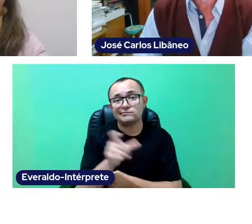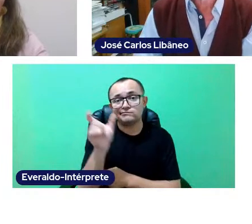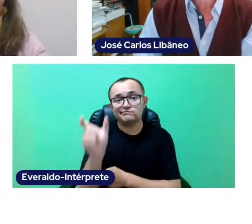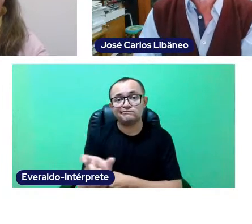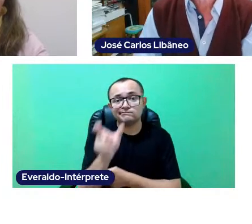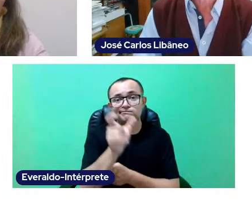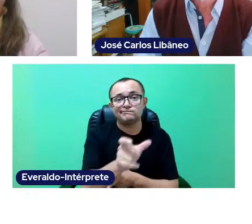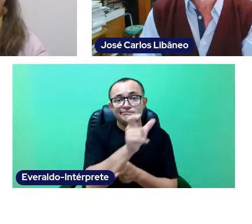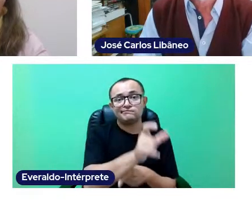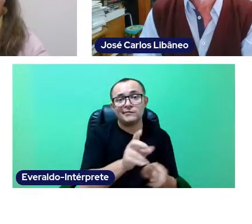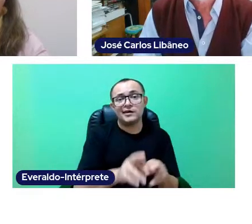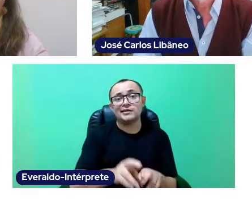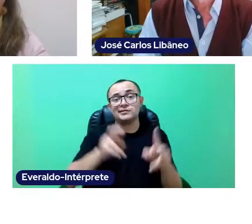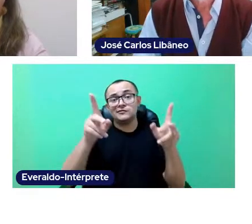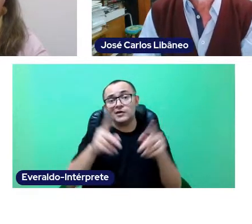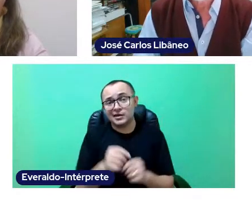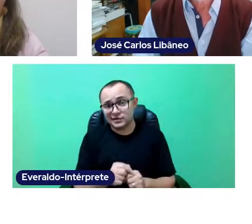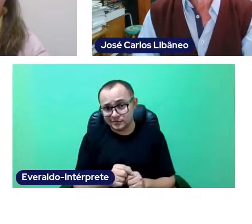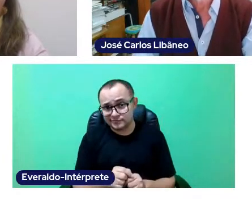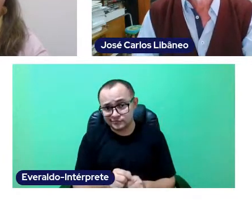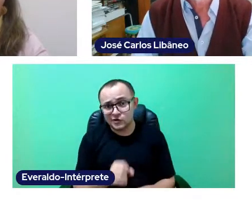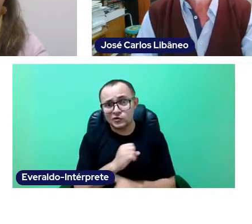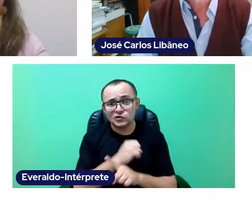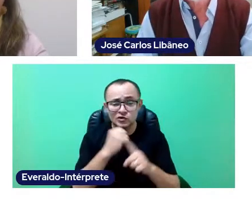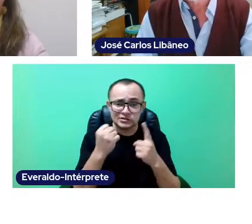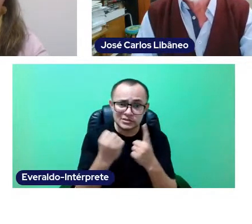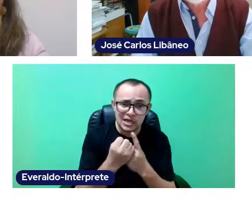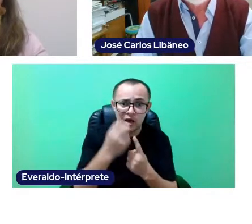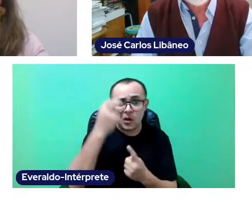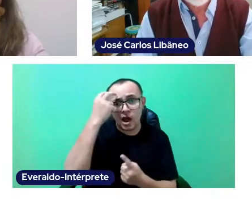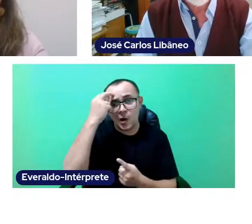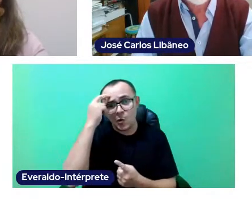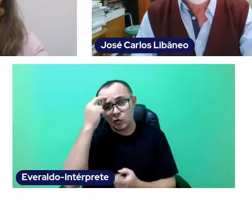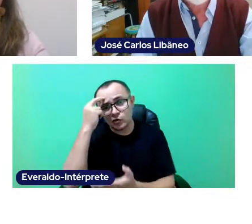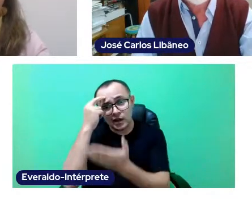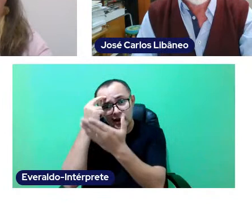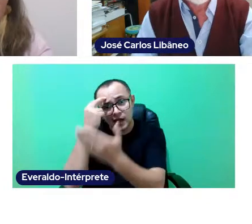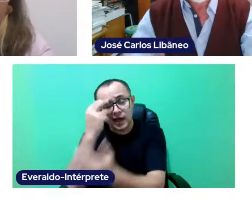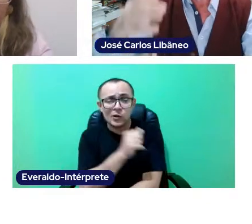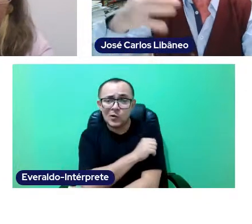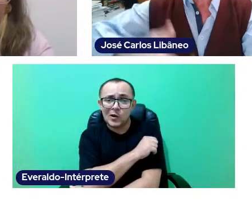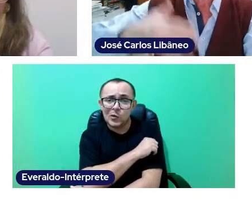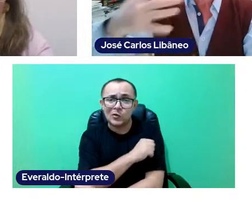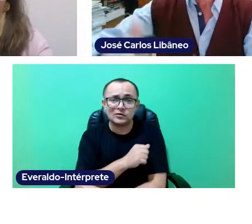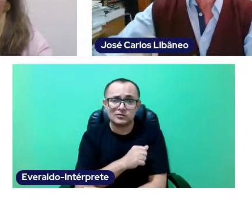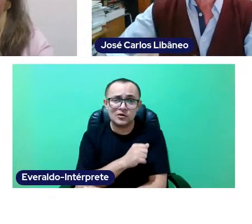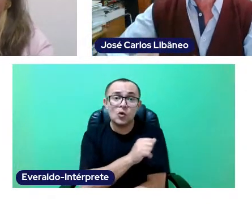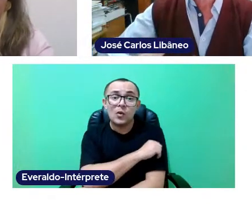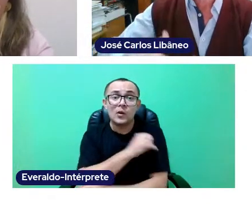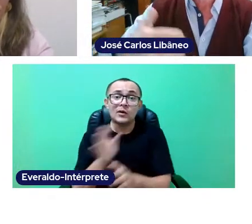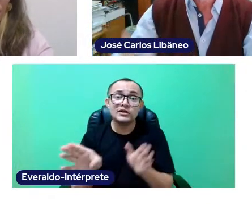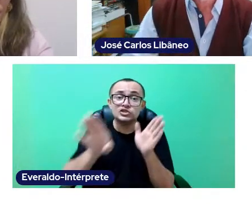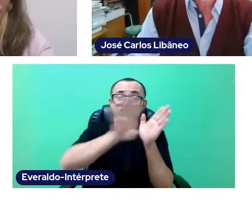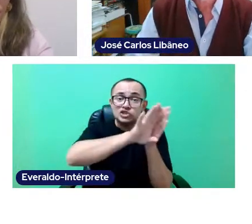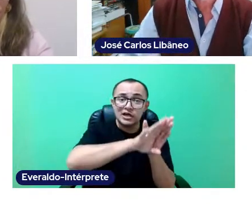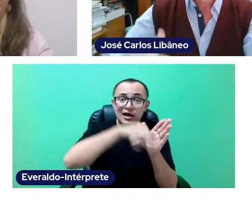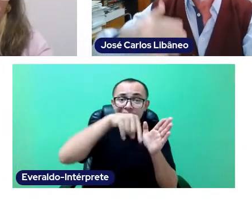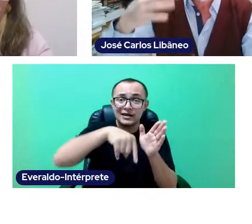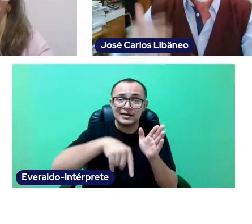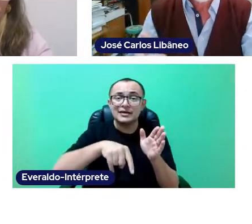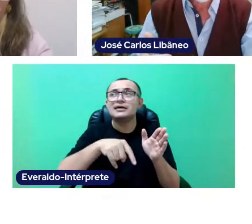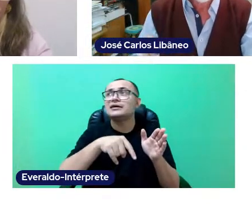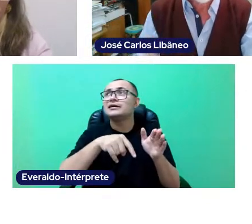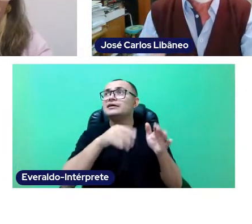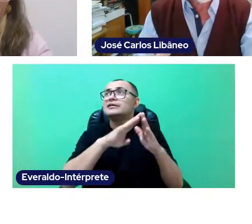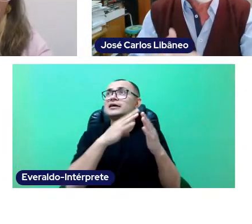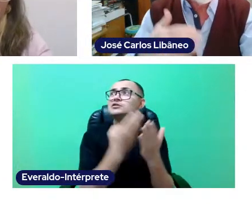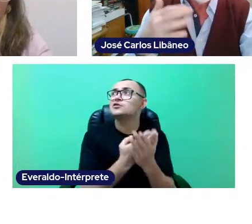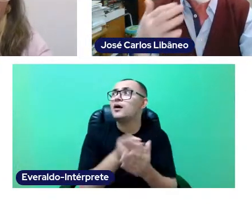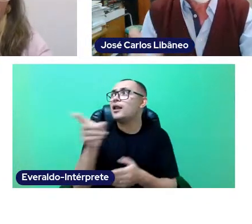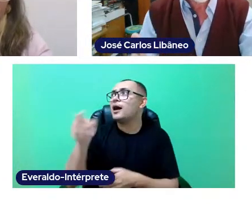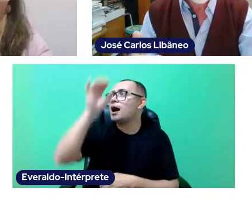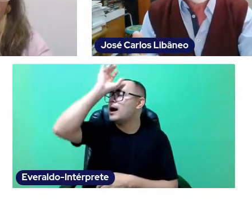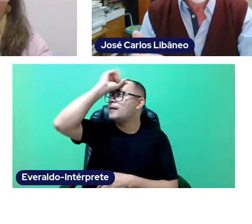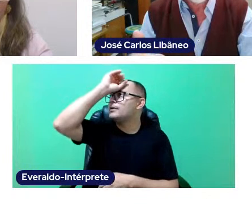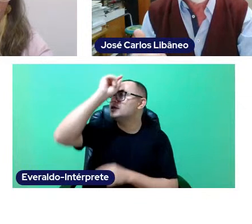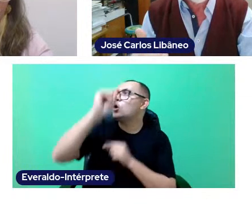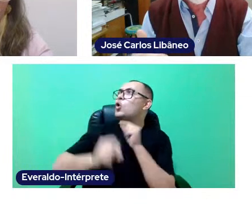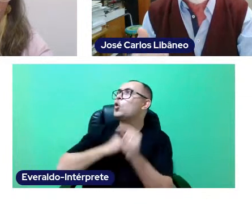the repertoire with which they arrive at school, their prior knowledge, their daily lives, their values